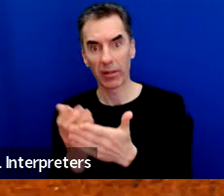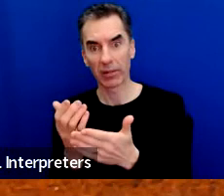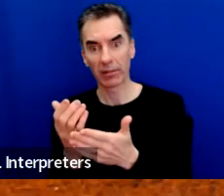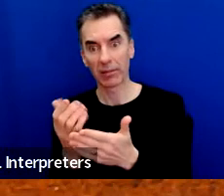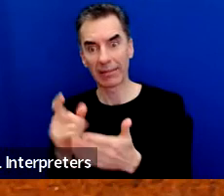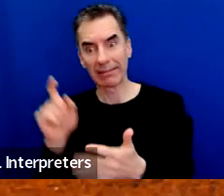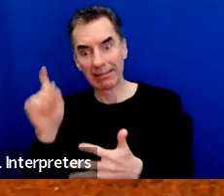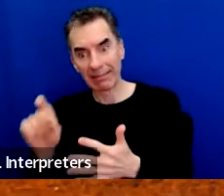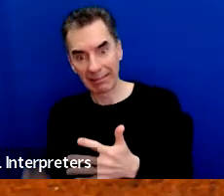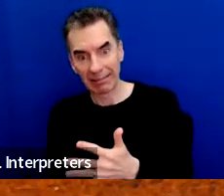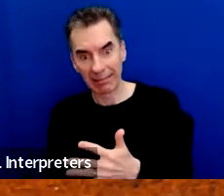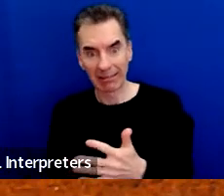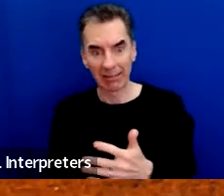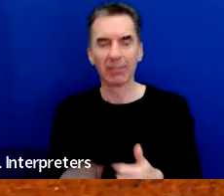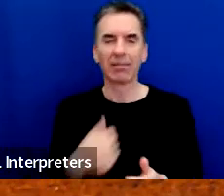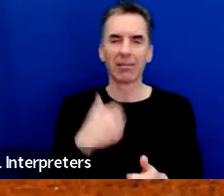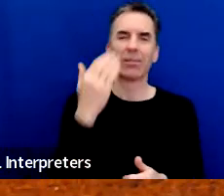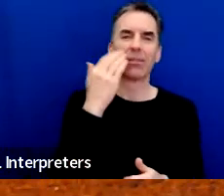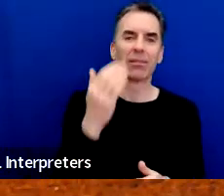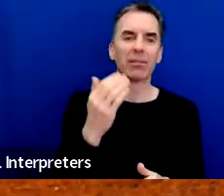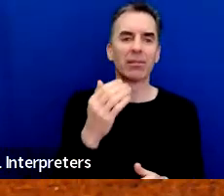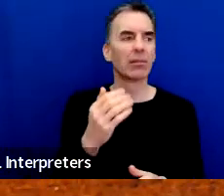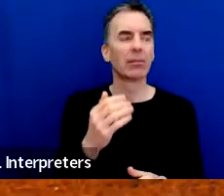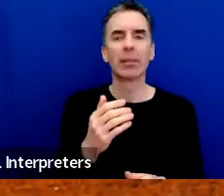library resources as supplemental materials, often